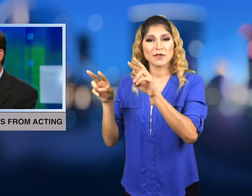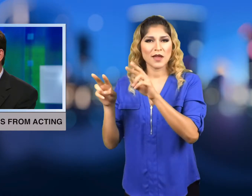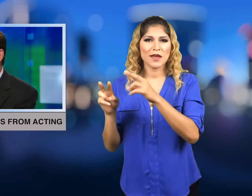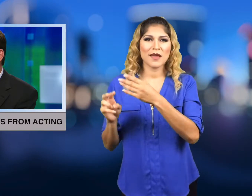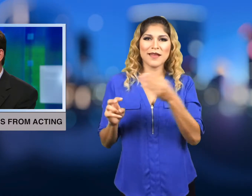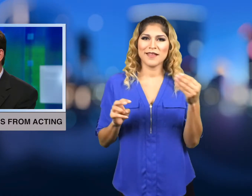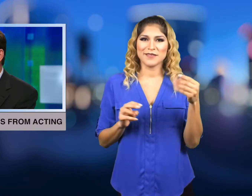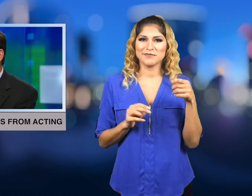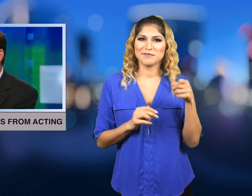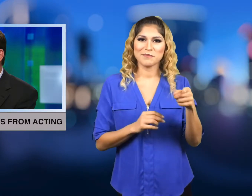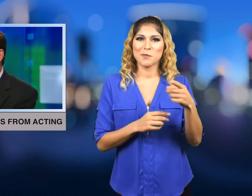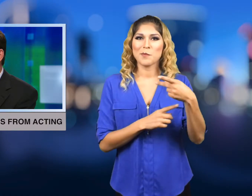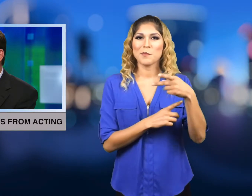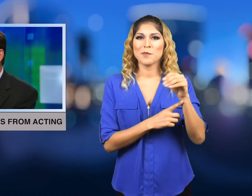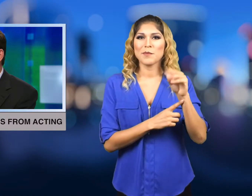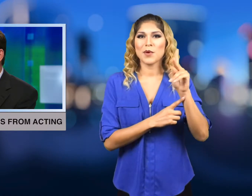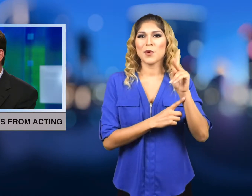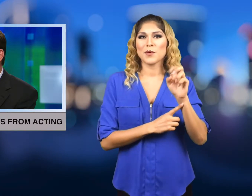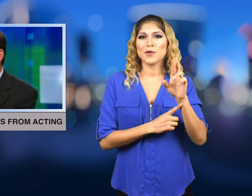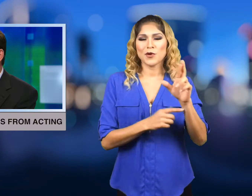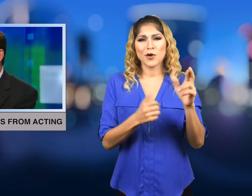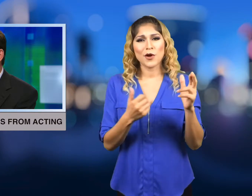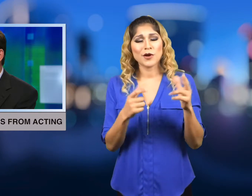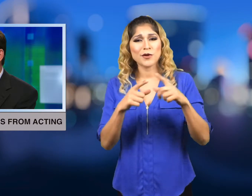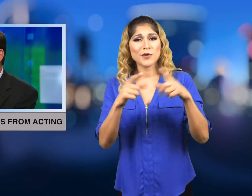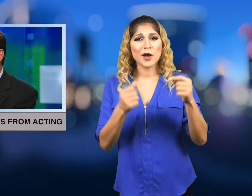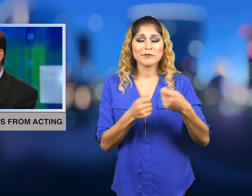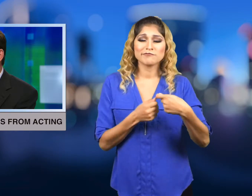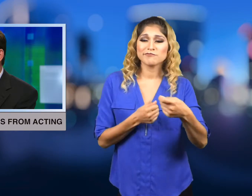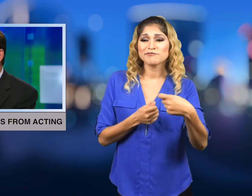and playing poker.